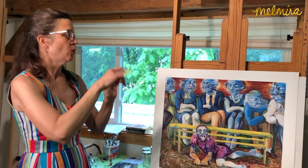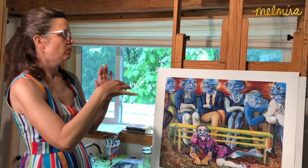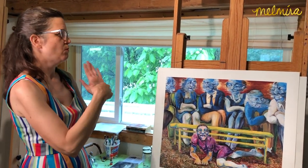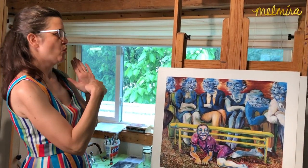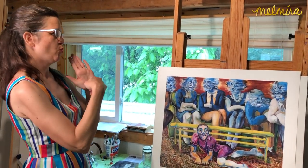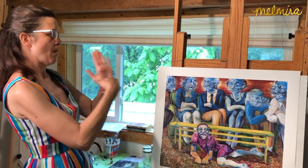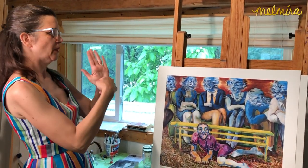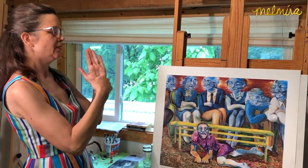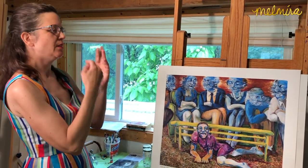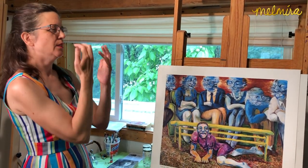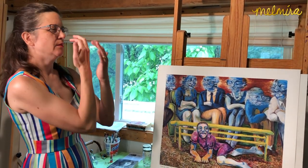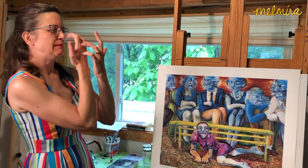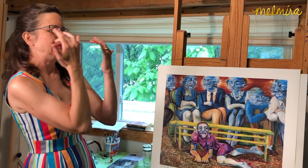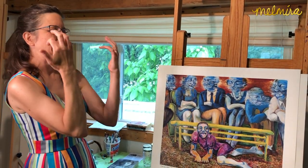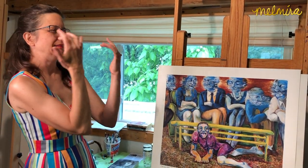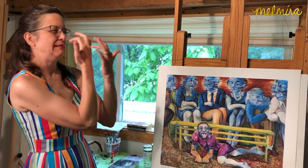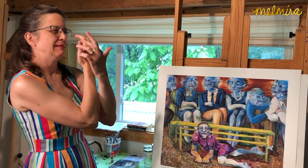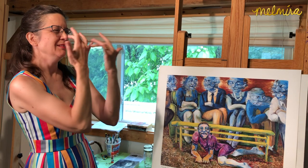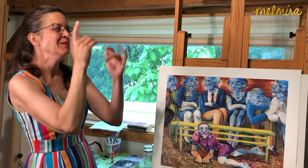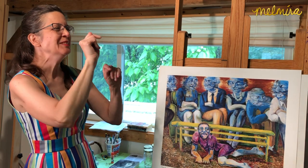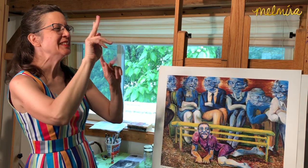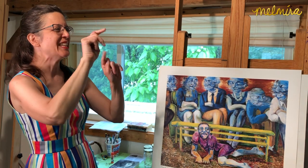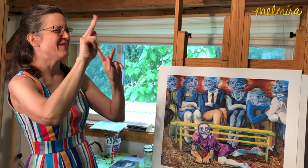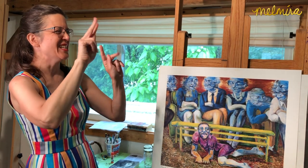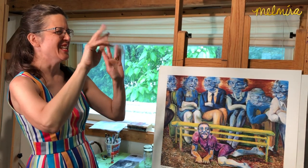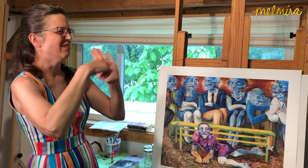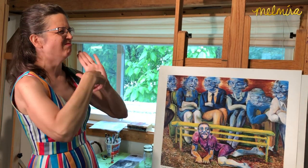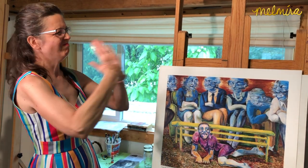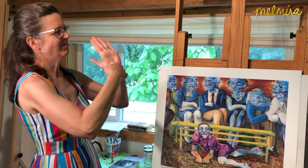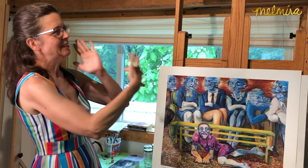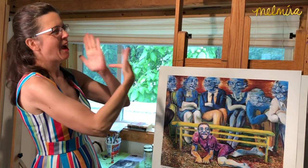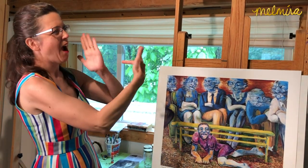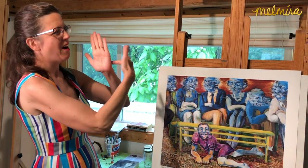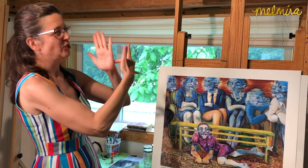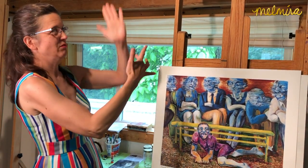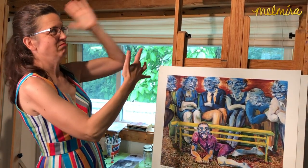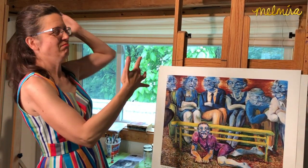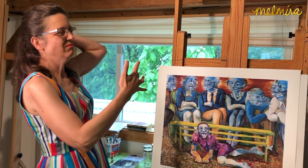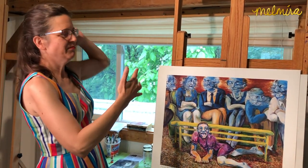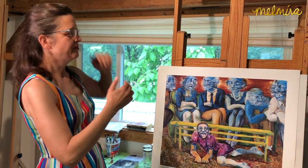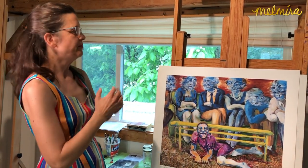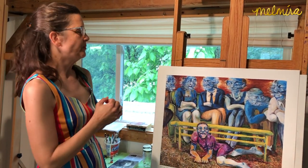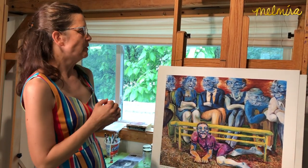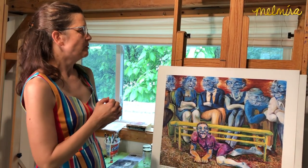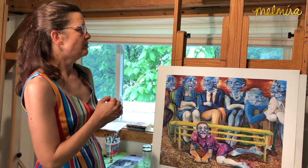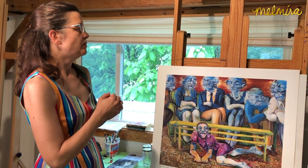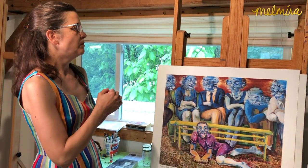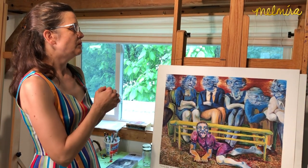they said, so the static on their face represents that- the technology we had back then.